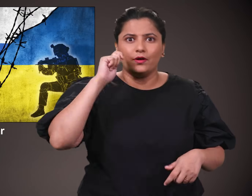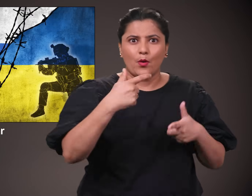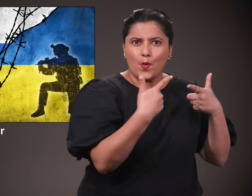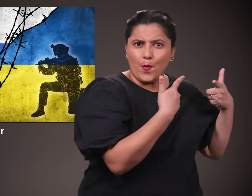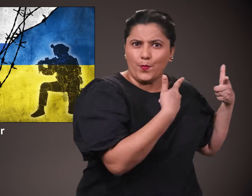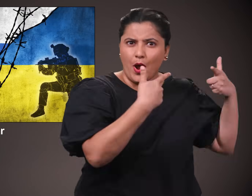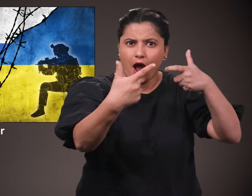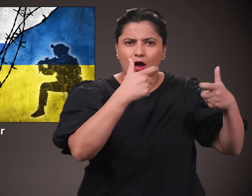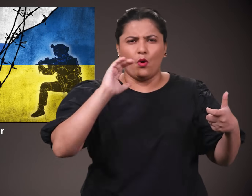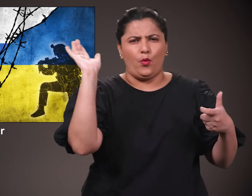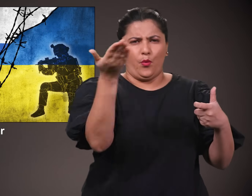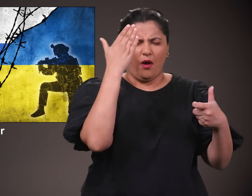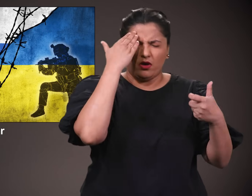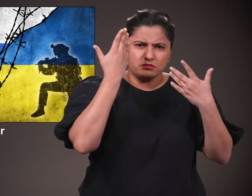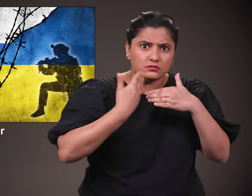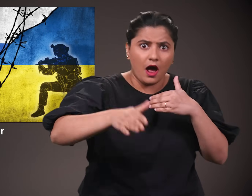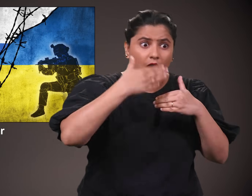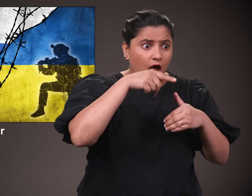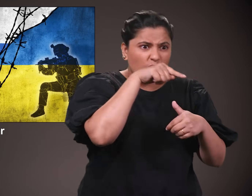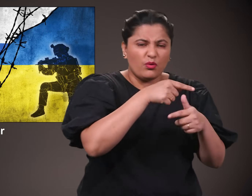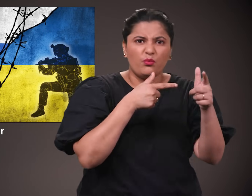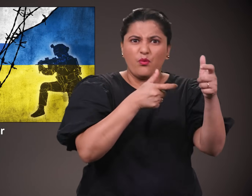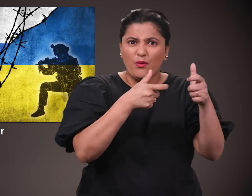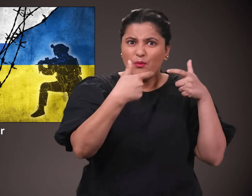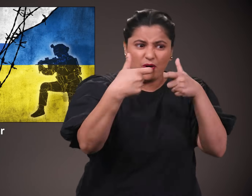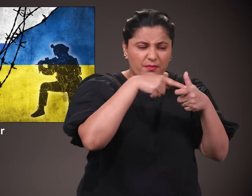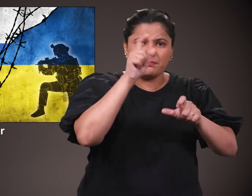to join the Russian military during the Russia-Ukraine war.